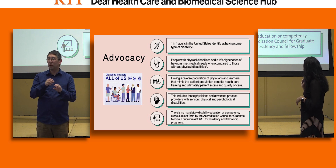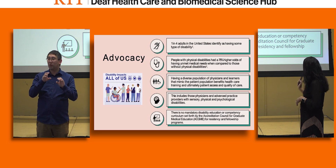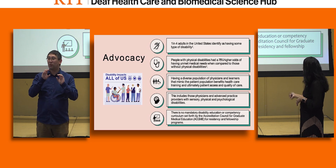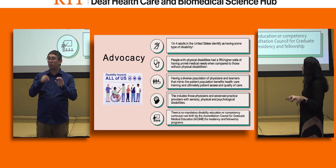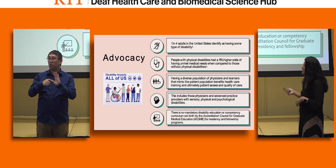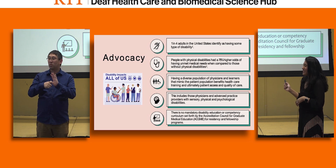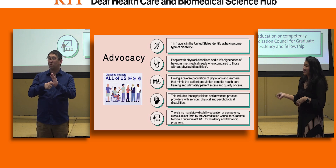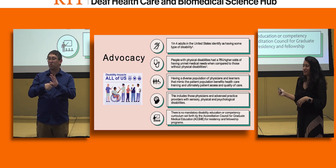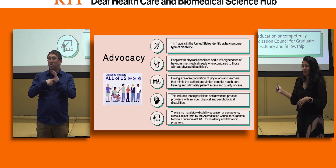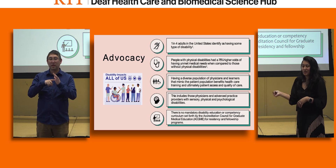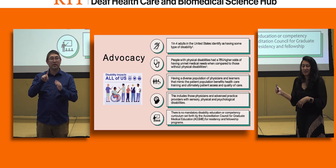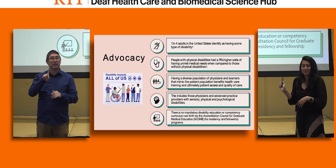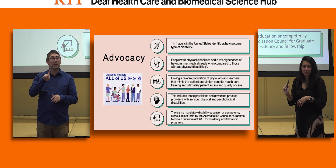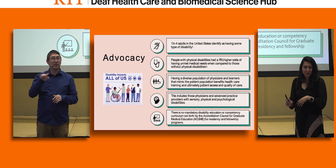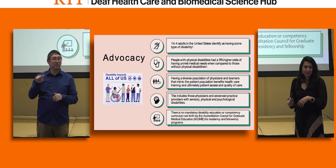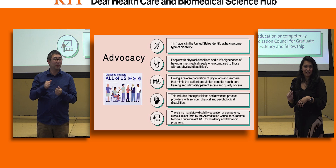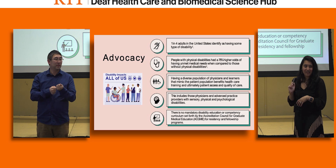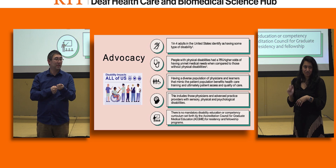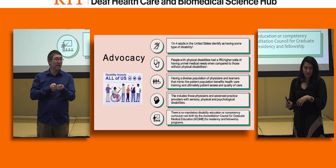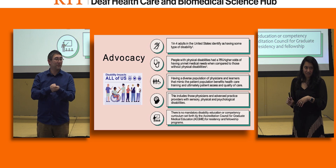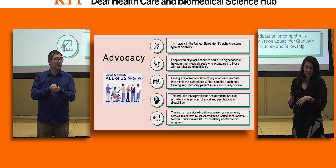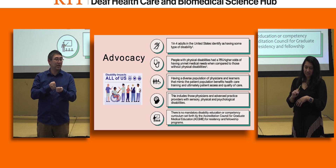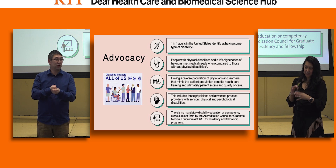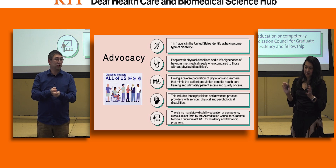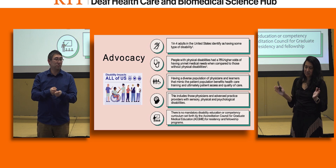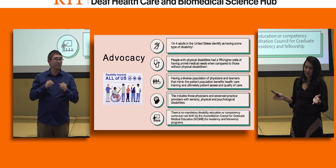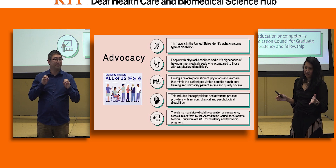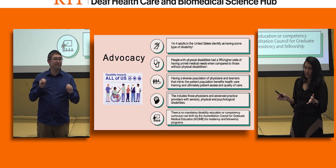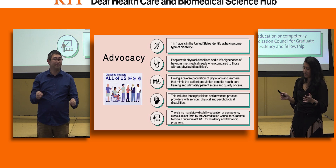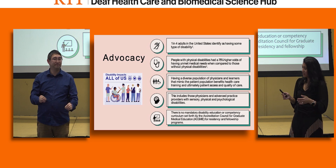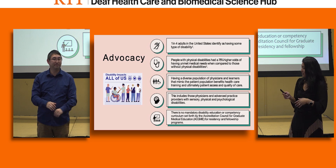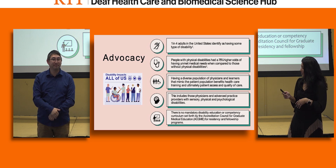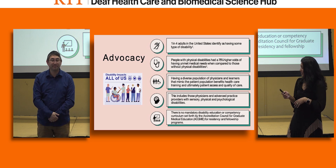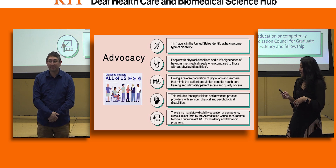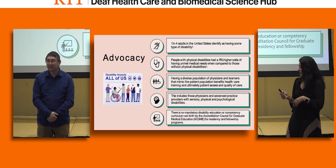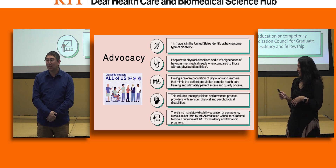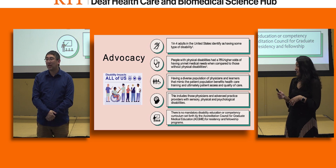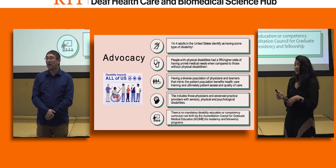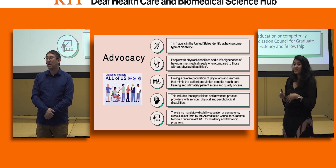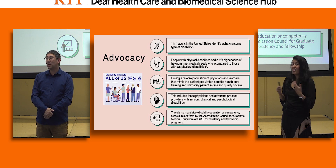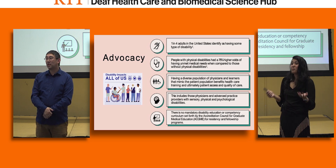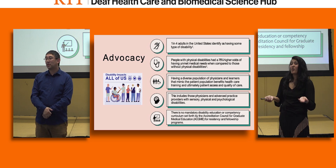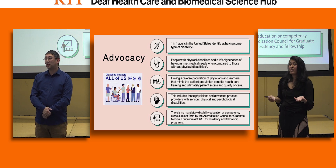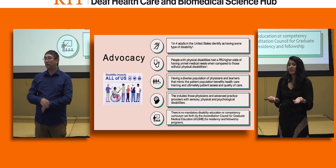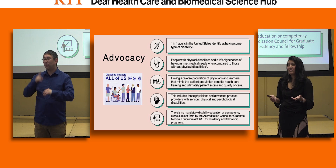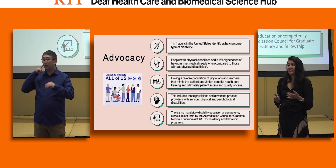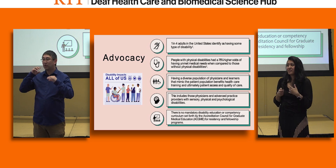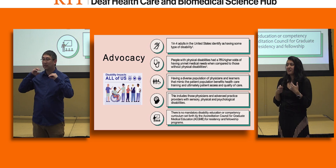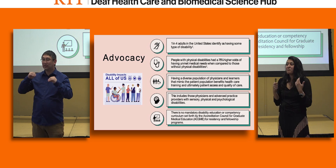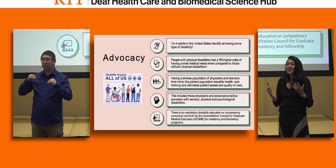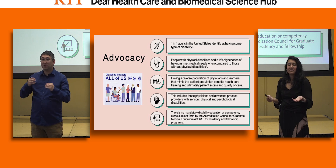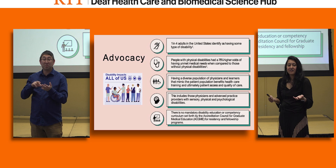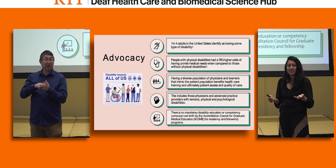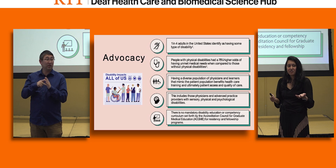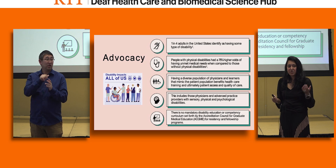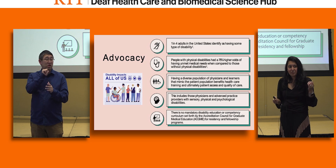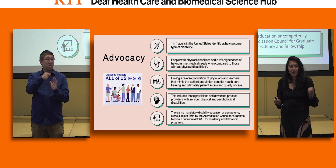no mandatory disability education curriculum set forth. And so, it's not a part of-- it's not mandated to be